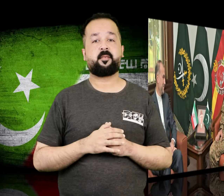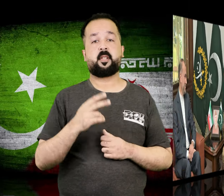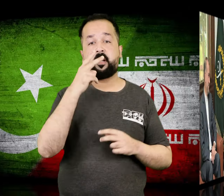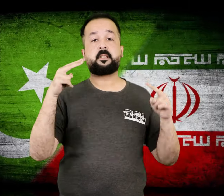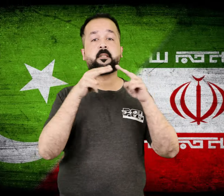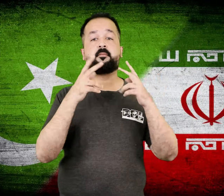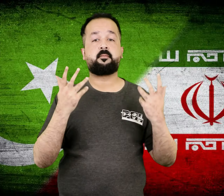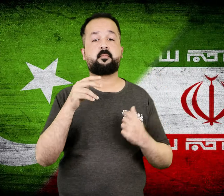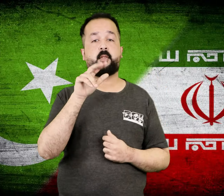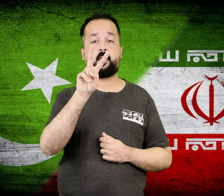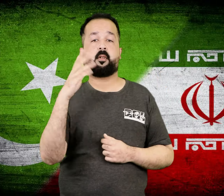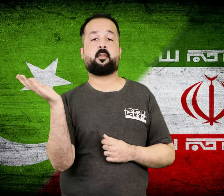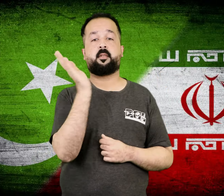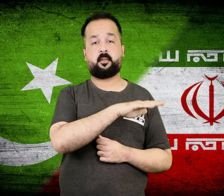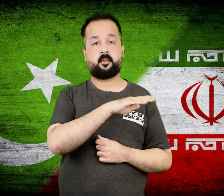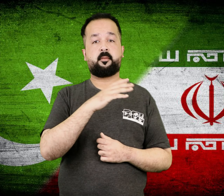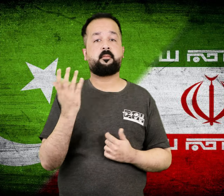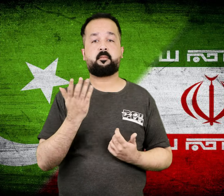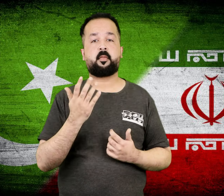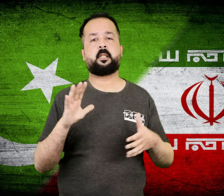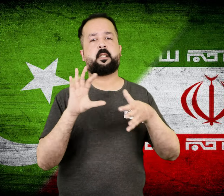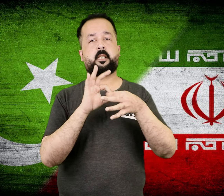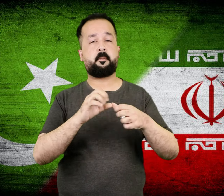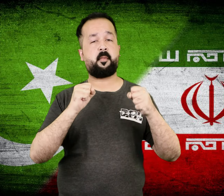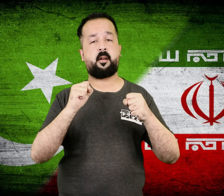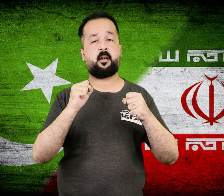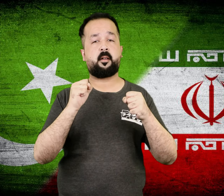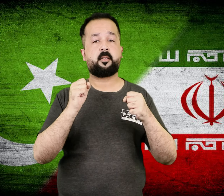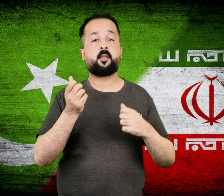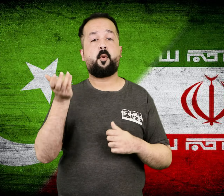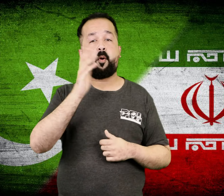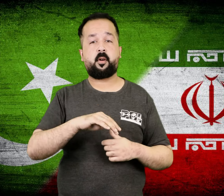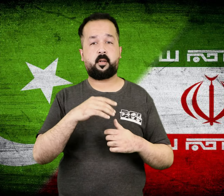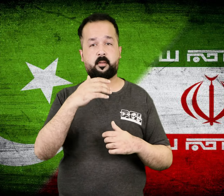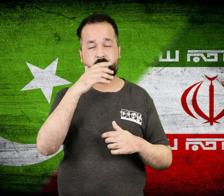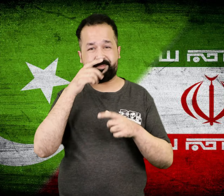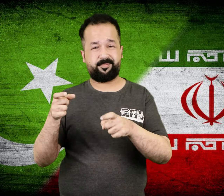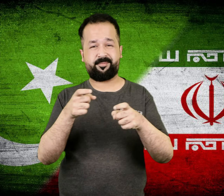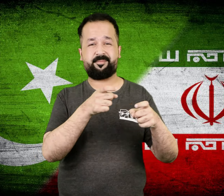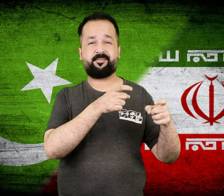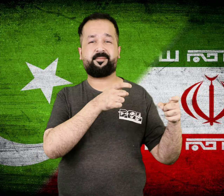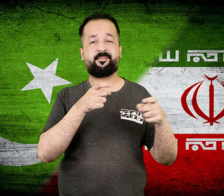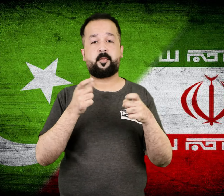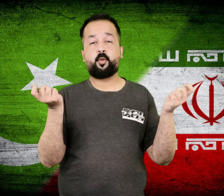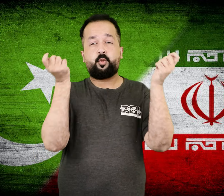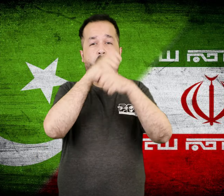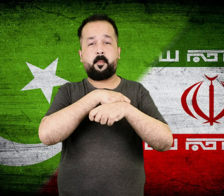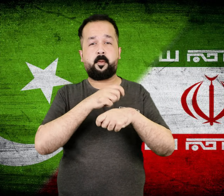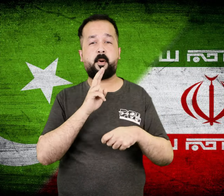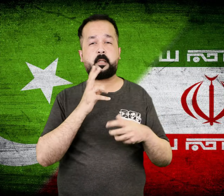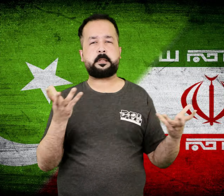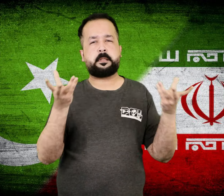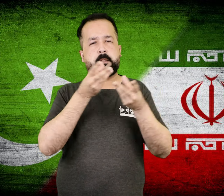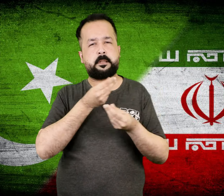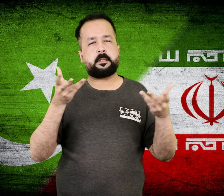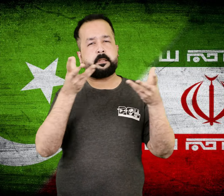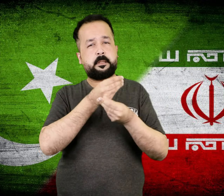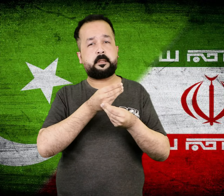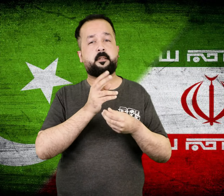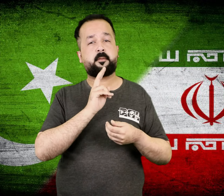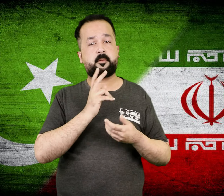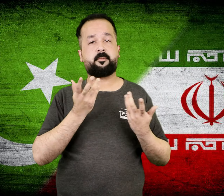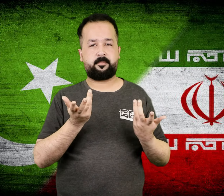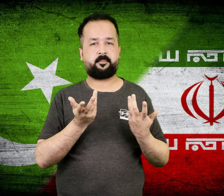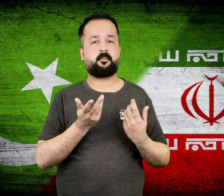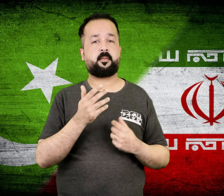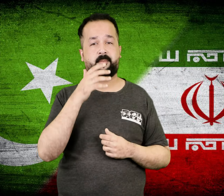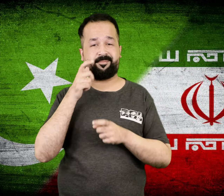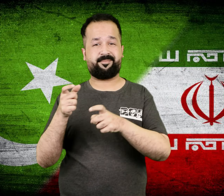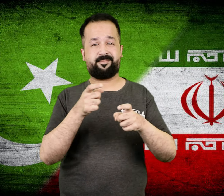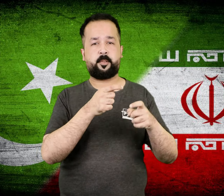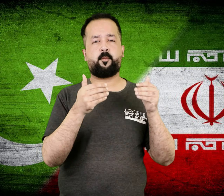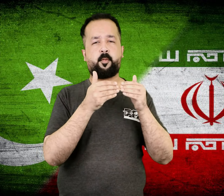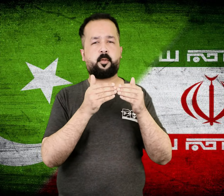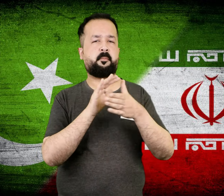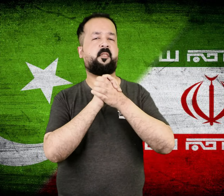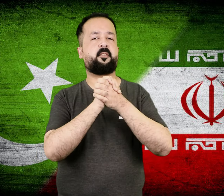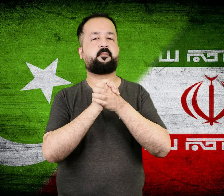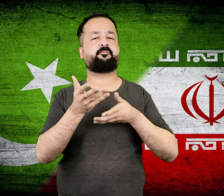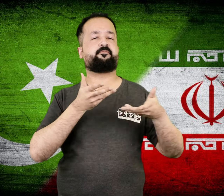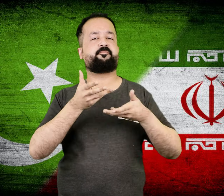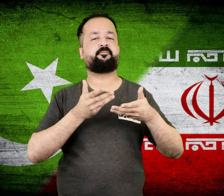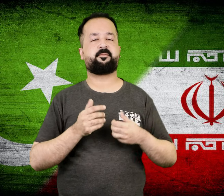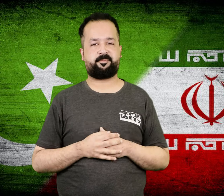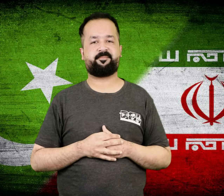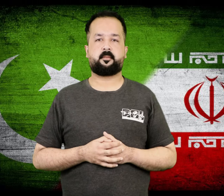In the meeting, it was agreed to strengthen bilateral relations and deal with terrorism through intelligence sharing.